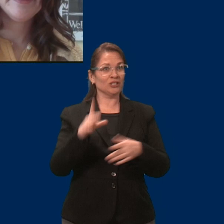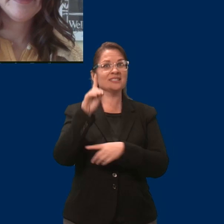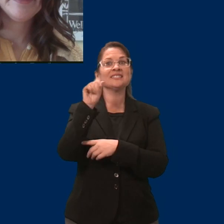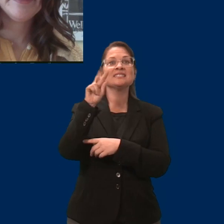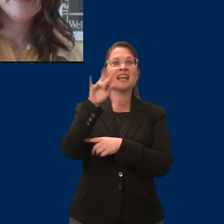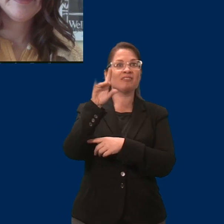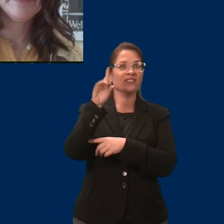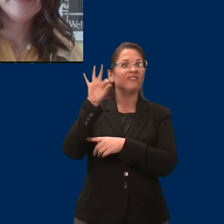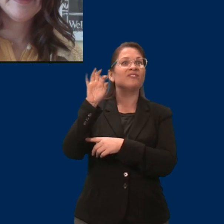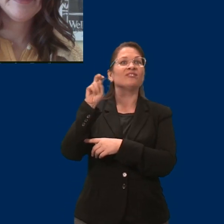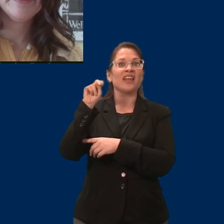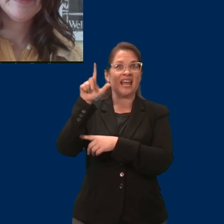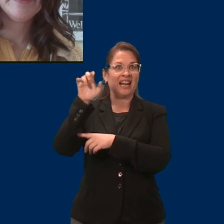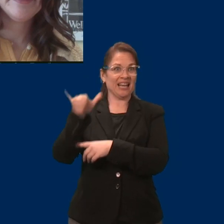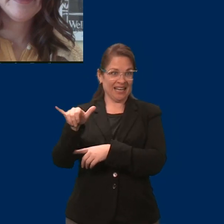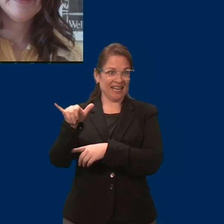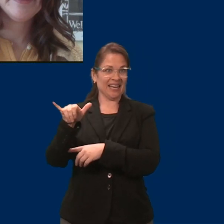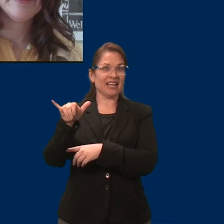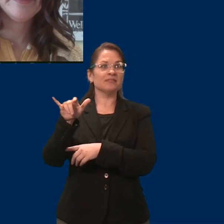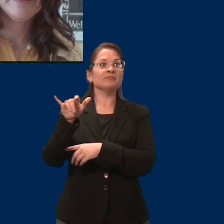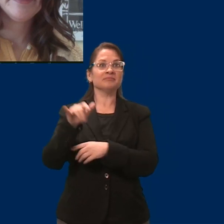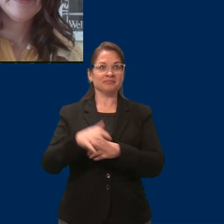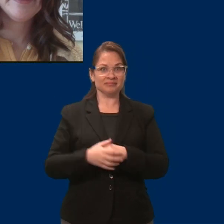accessible and affordable housing.